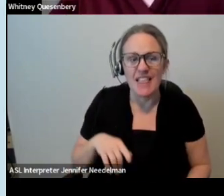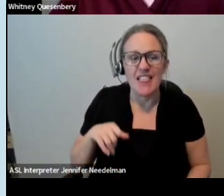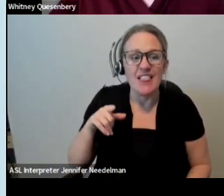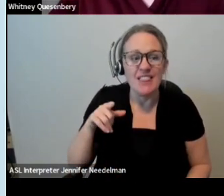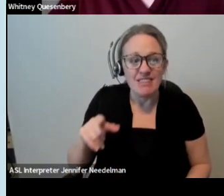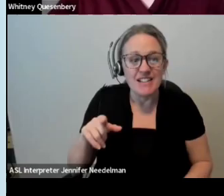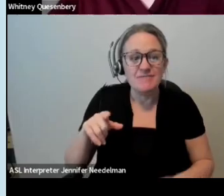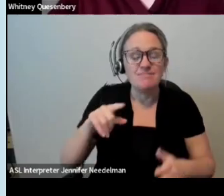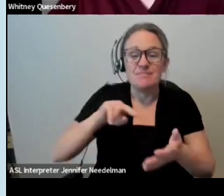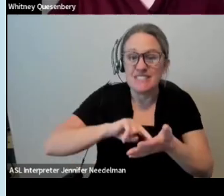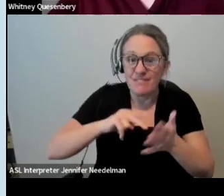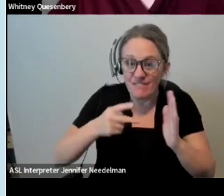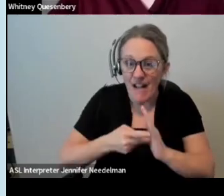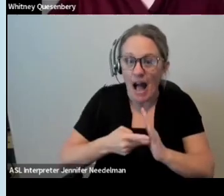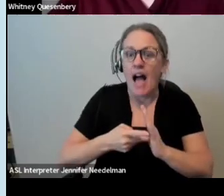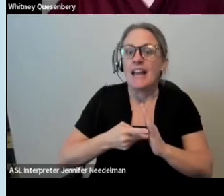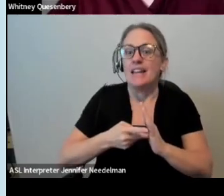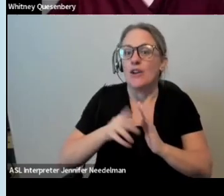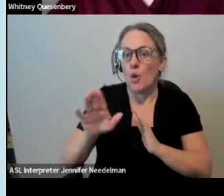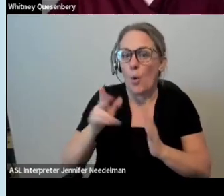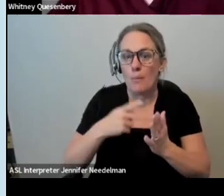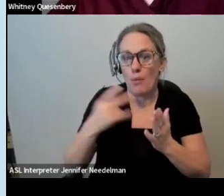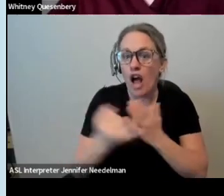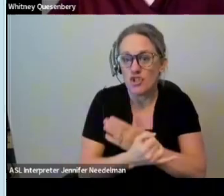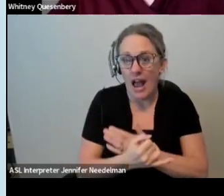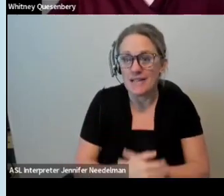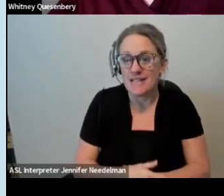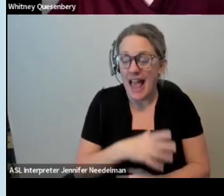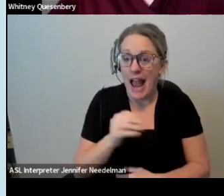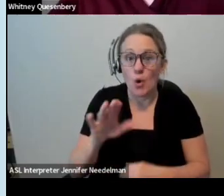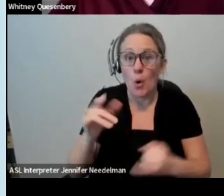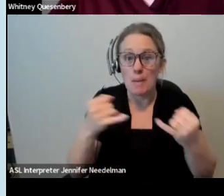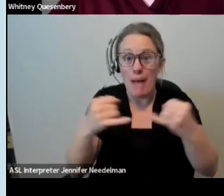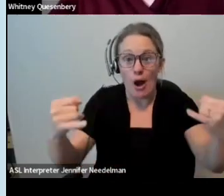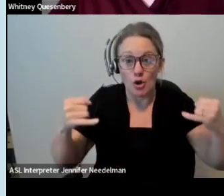inherent in your project, right? So you're really, when you make personas,